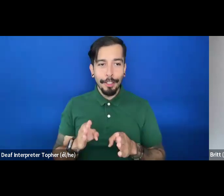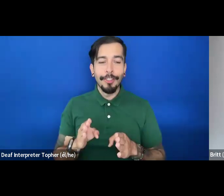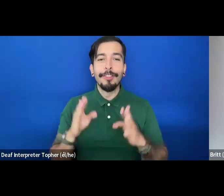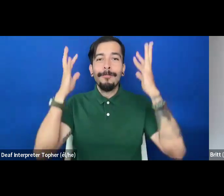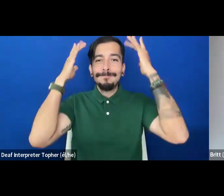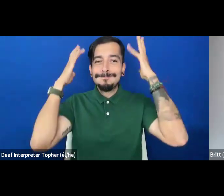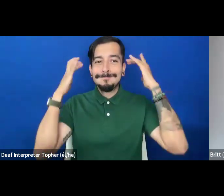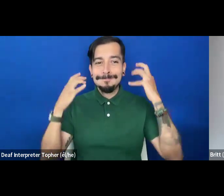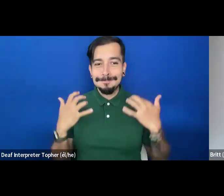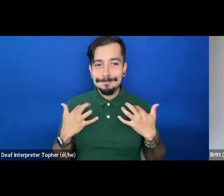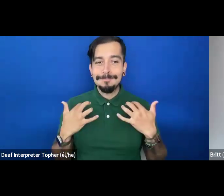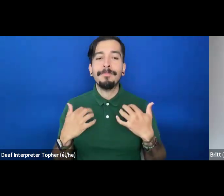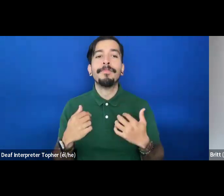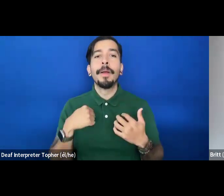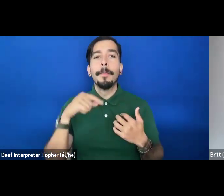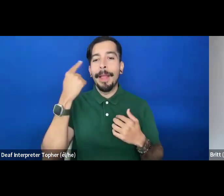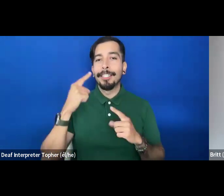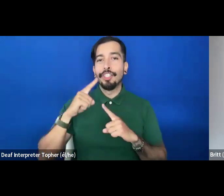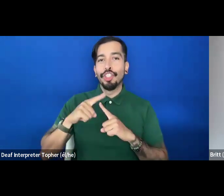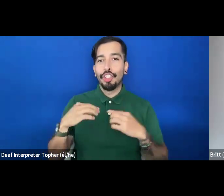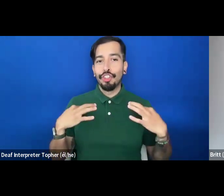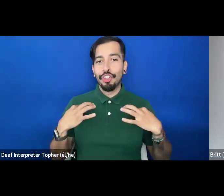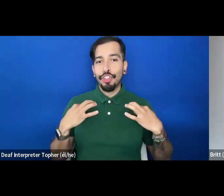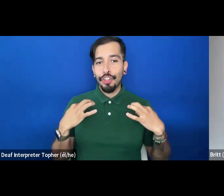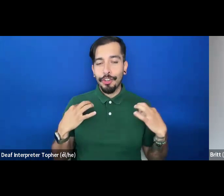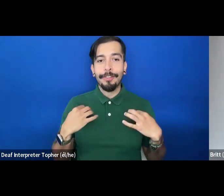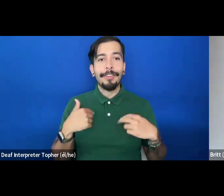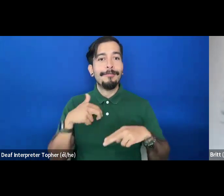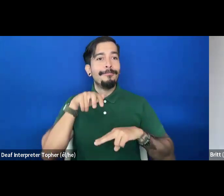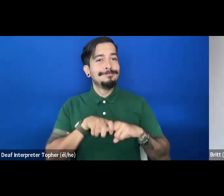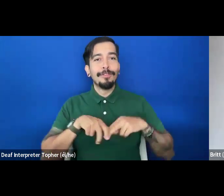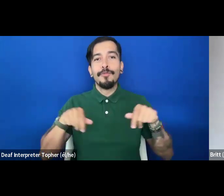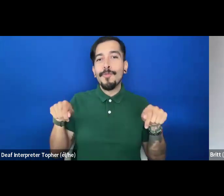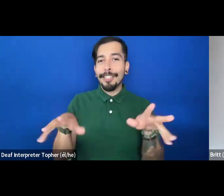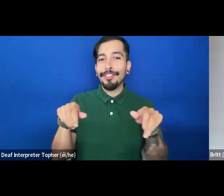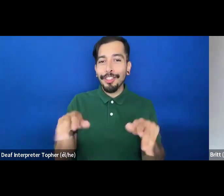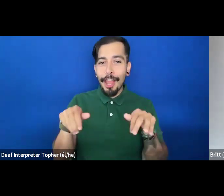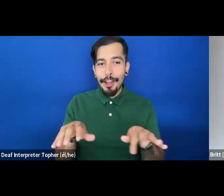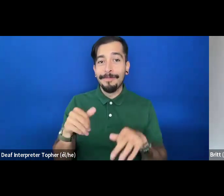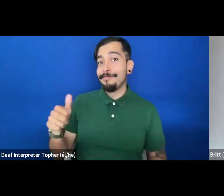Behind me is a wall with a piece of, um, artwork on it.